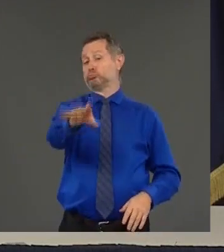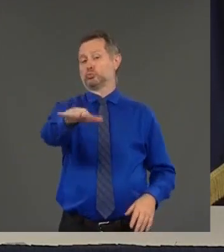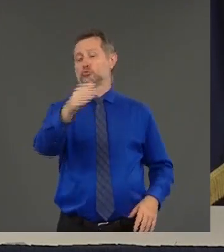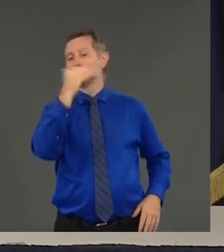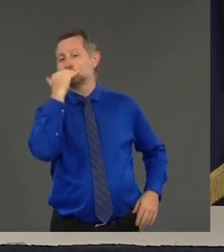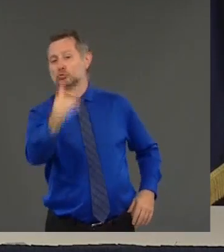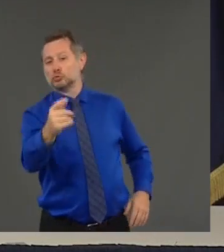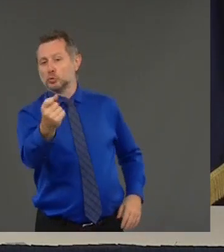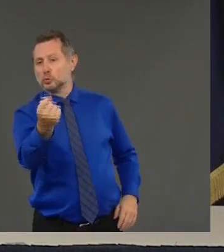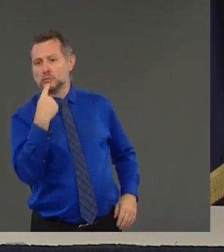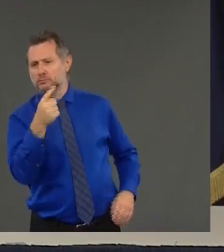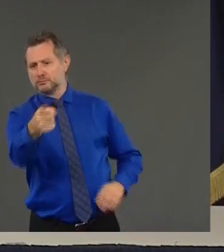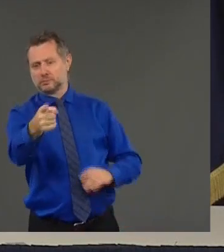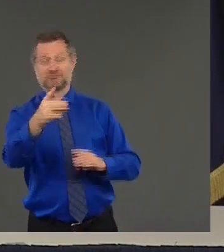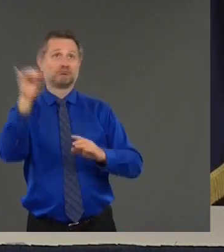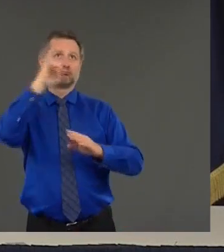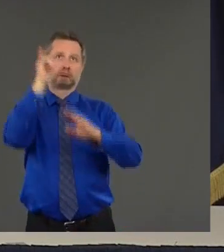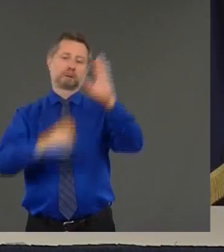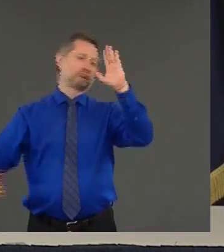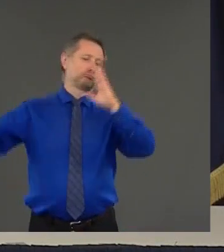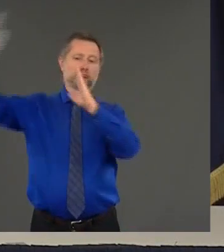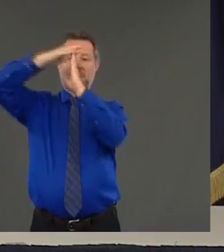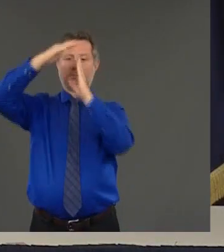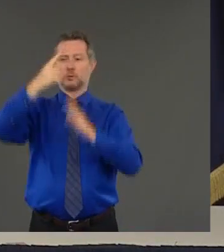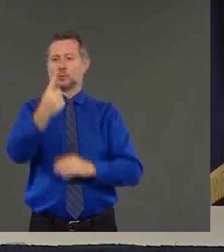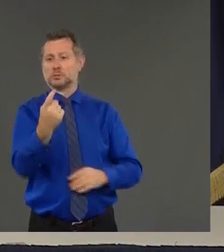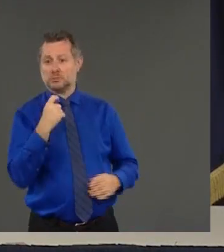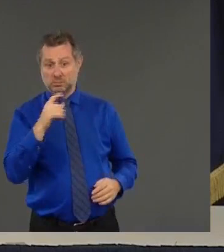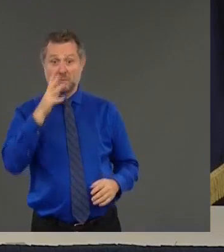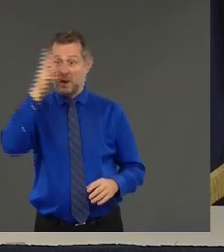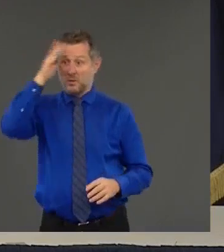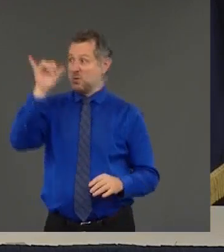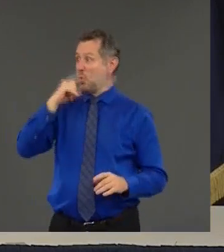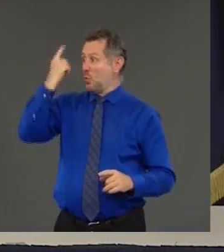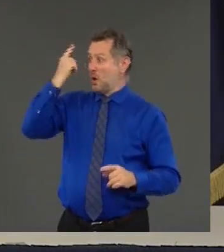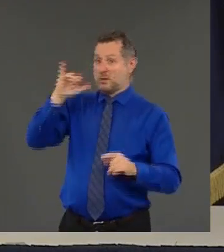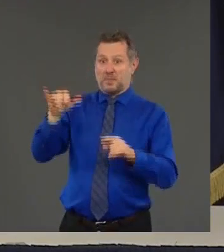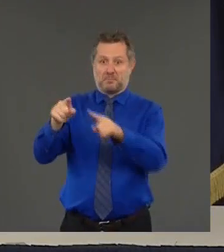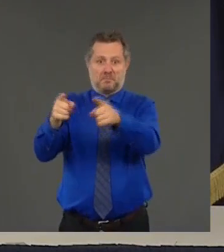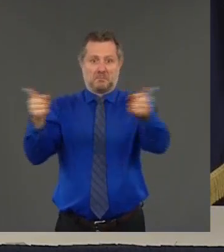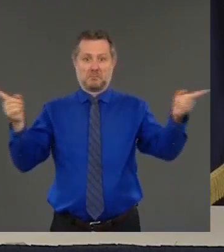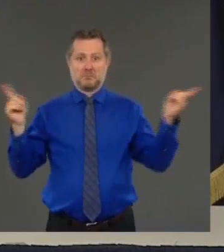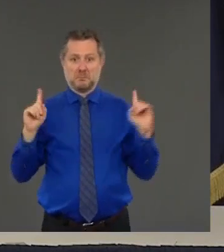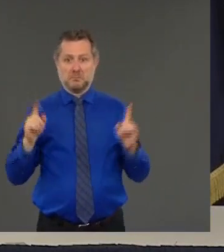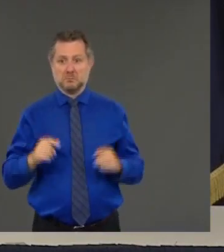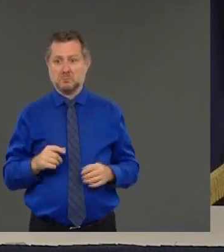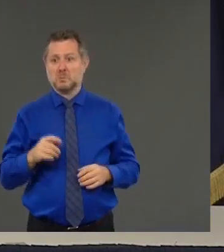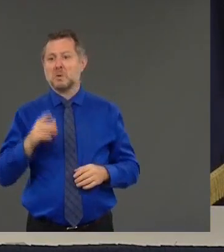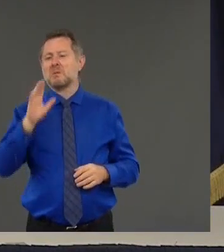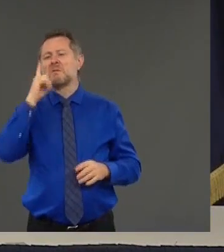AT THOSE SCHOOLS AS WELL? GREAT QUESTION. AND IT'S THE NUMBER ONE QUESTION ANY PARENT IS GOING TO ASK.